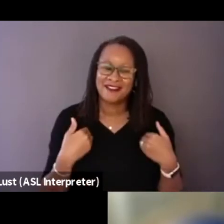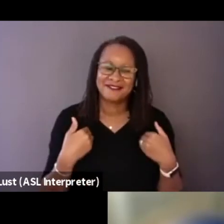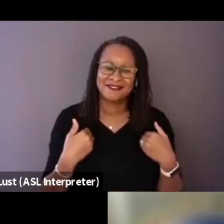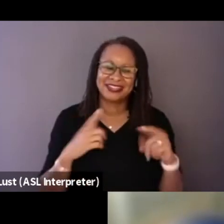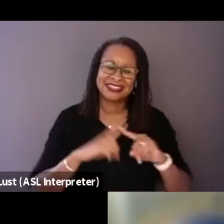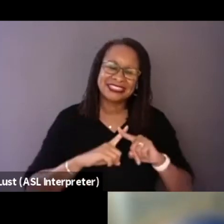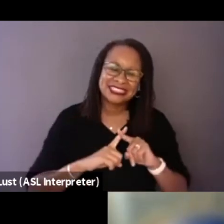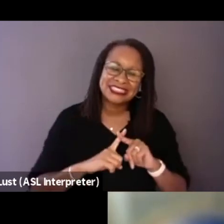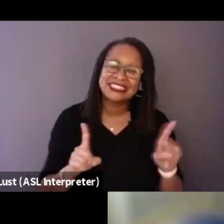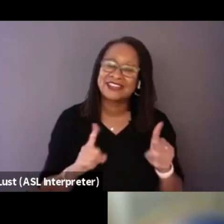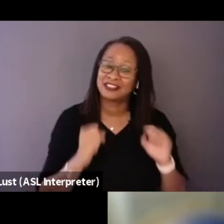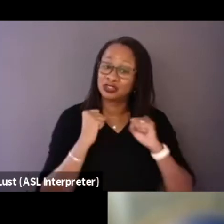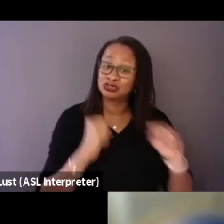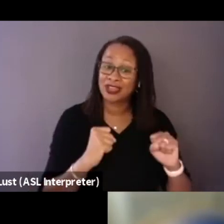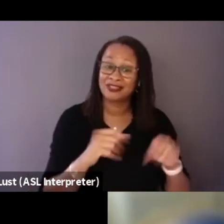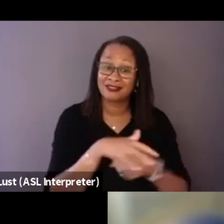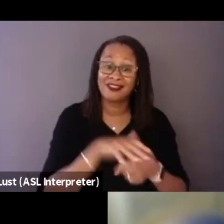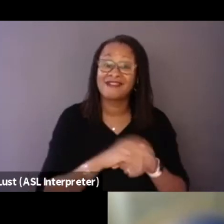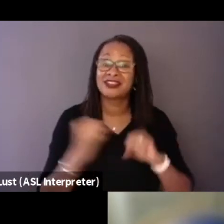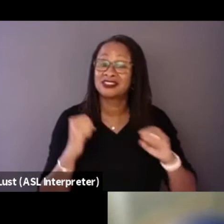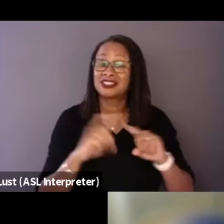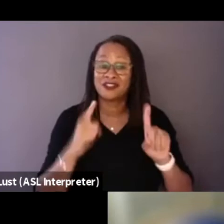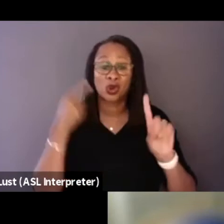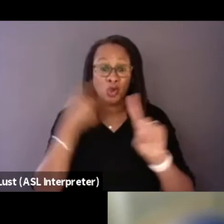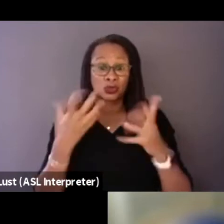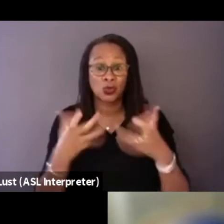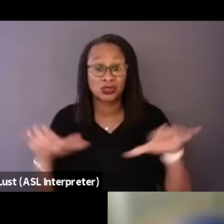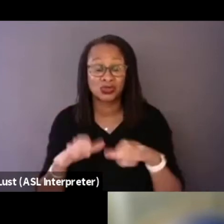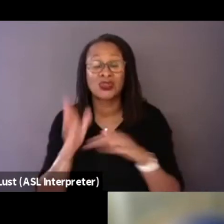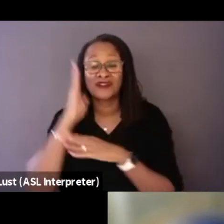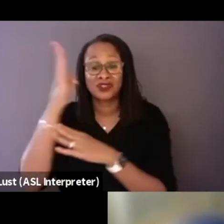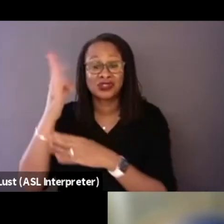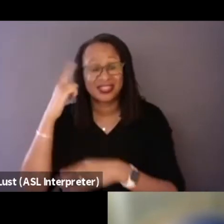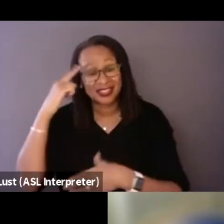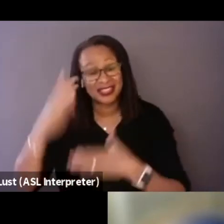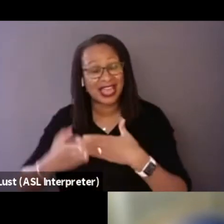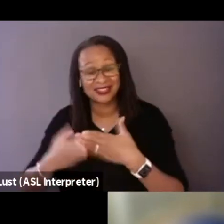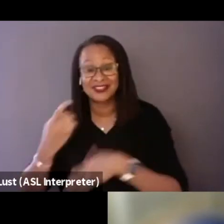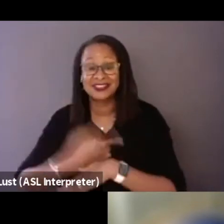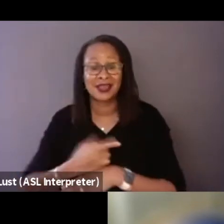we have all different goals that we want to do in the future, and I think at the end, we're just all, as leaders,